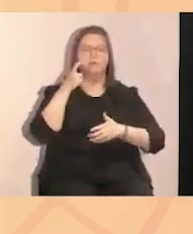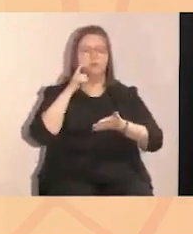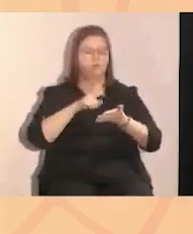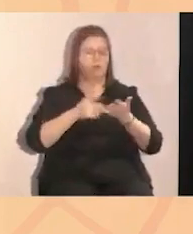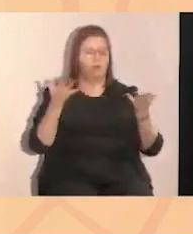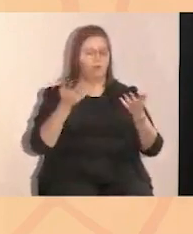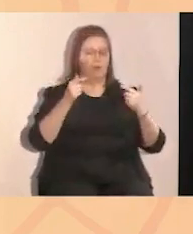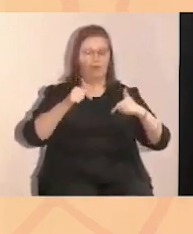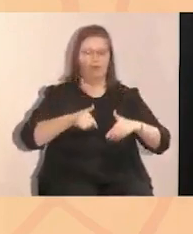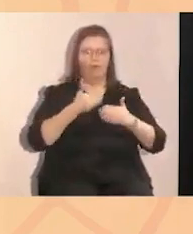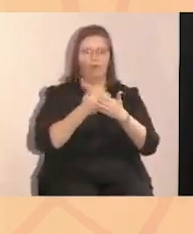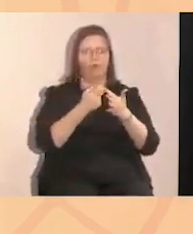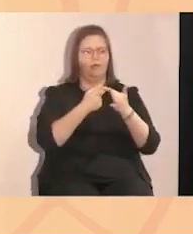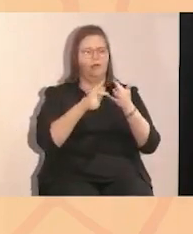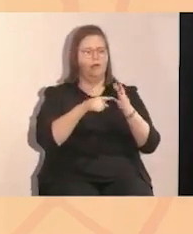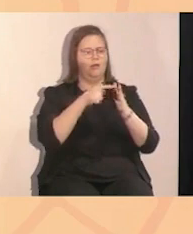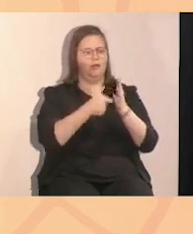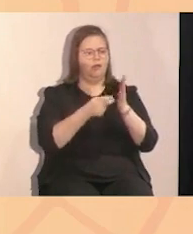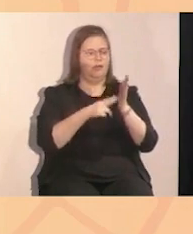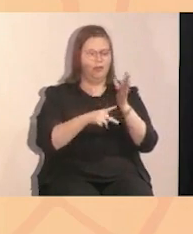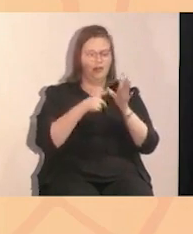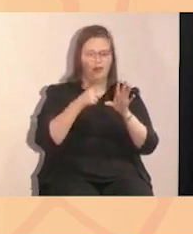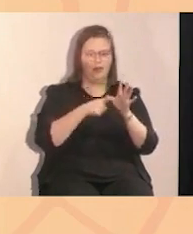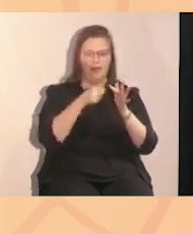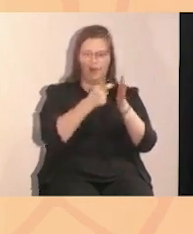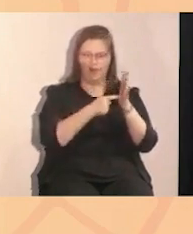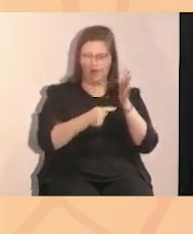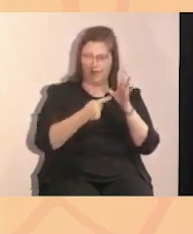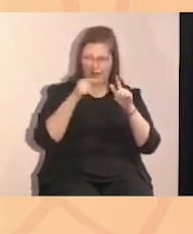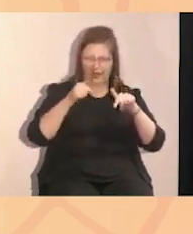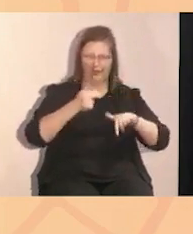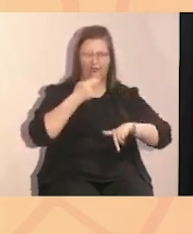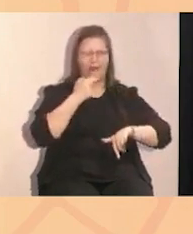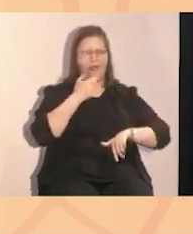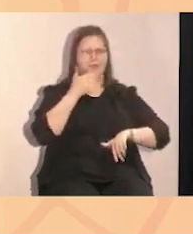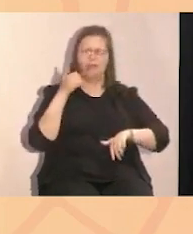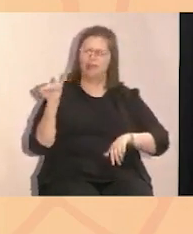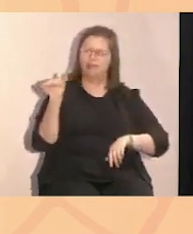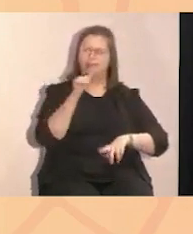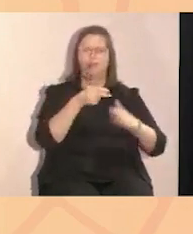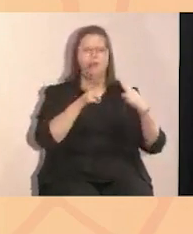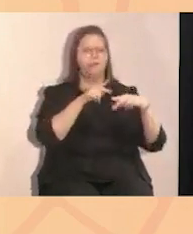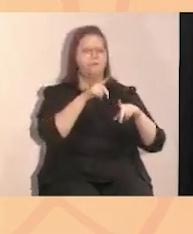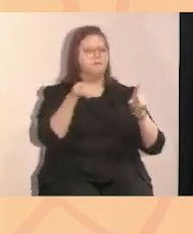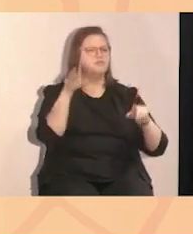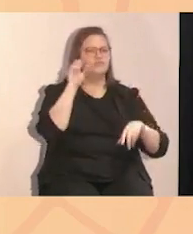morning on Kaurna Yerta in Tarntanya Adelaide. It's really nice to be back. For those of you who remember pre-pandemic life,